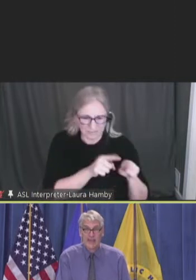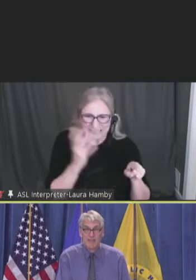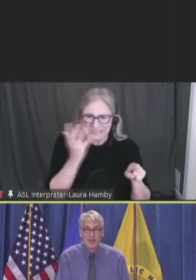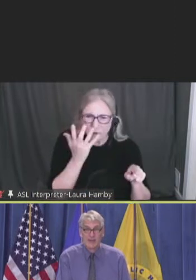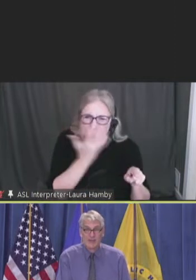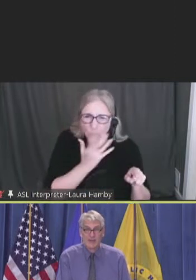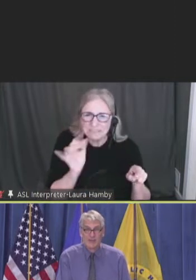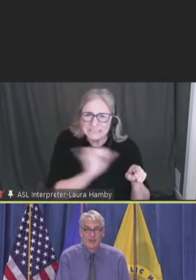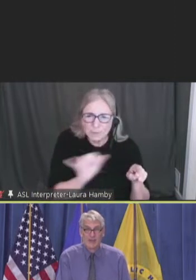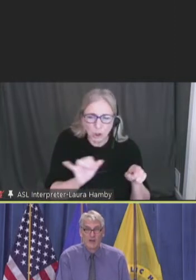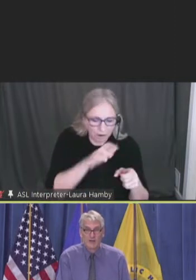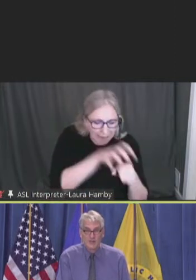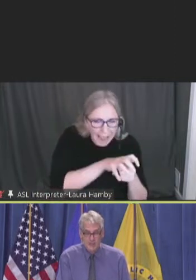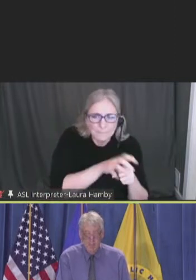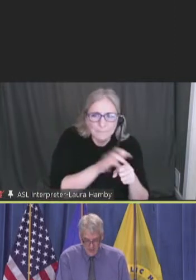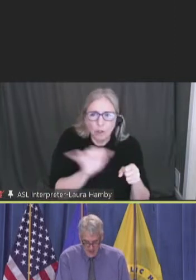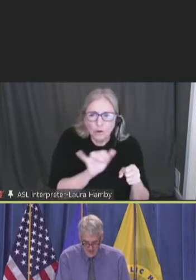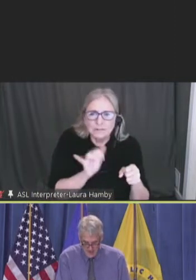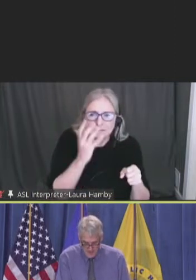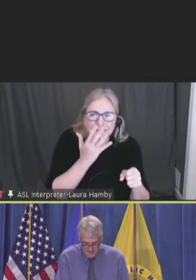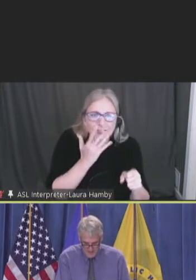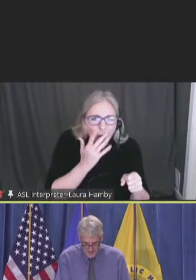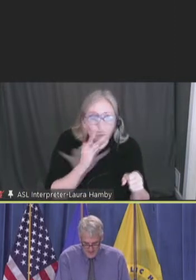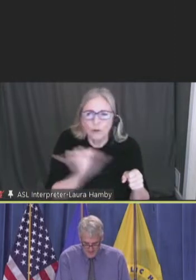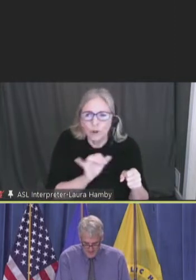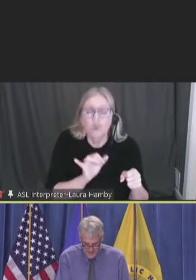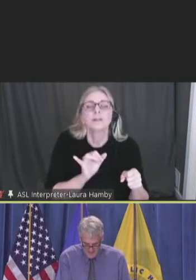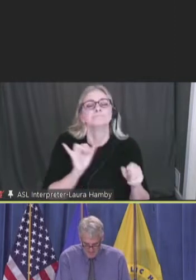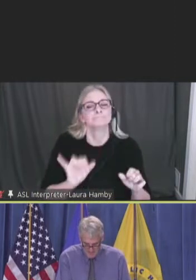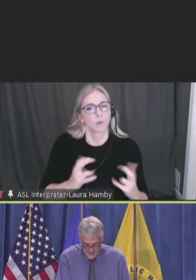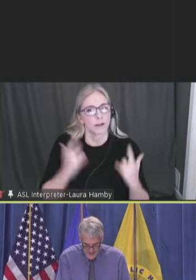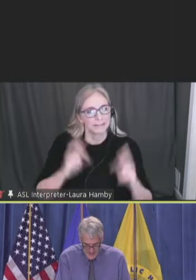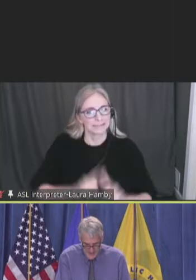colors and label colors, this recommendation has been made.